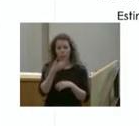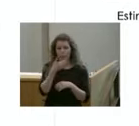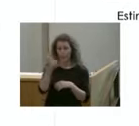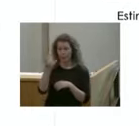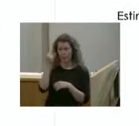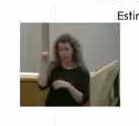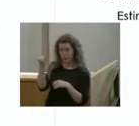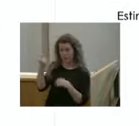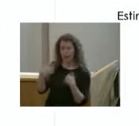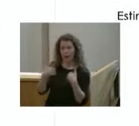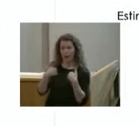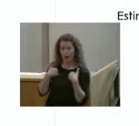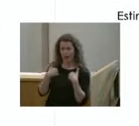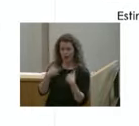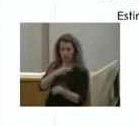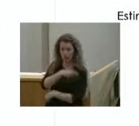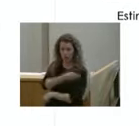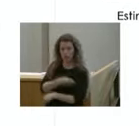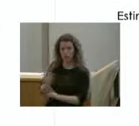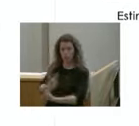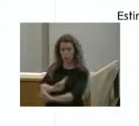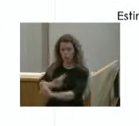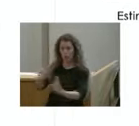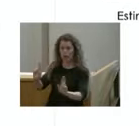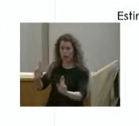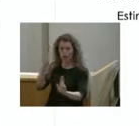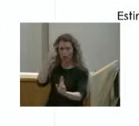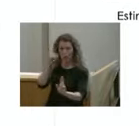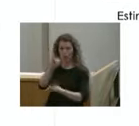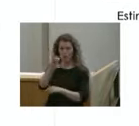you are displacing some other person who could be potentially sitting in that bed.